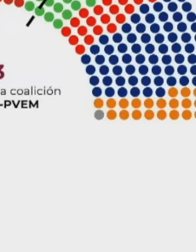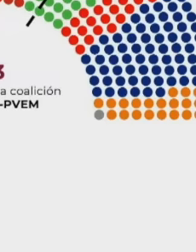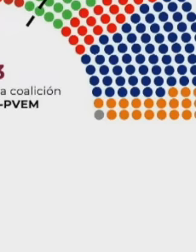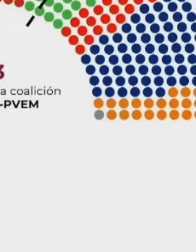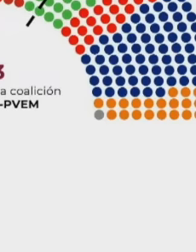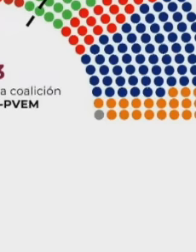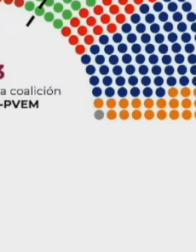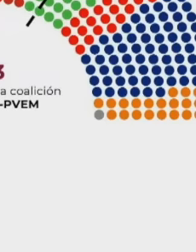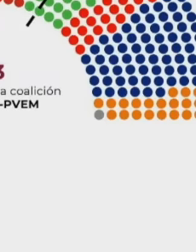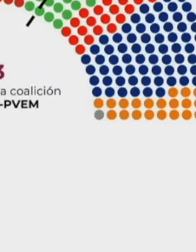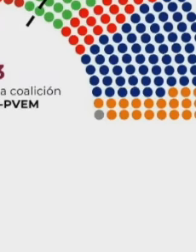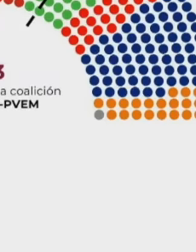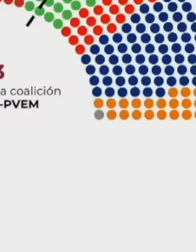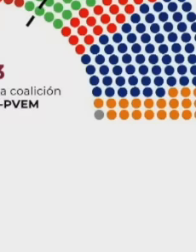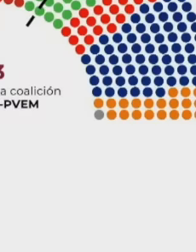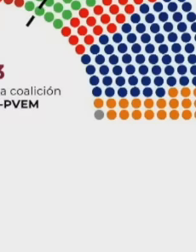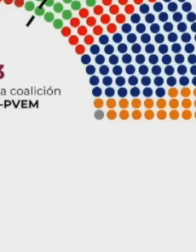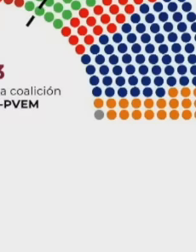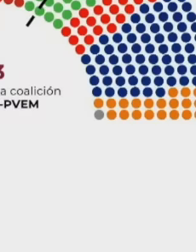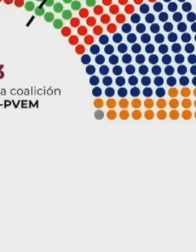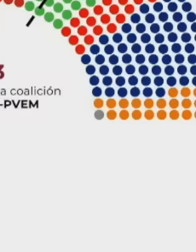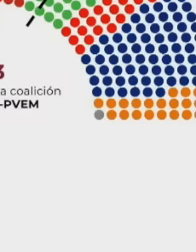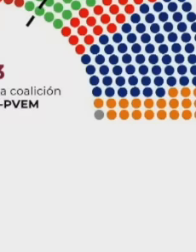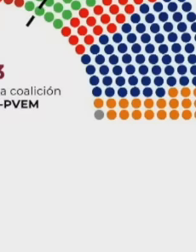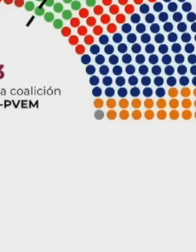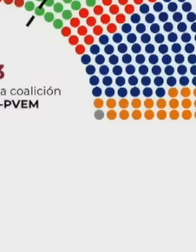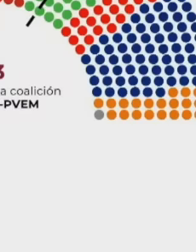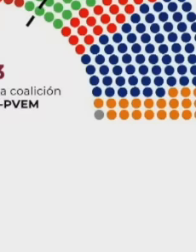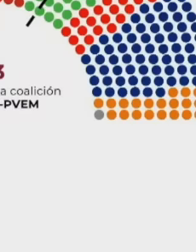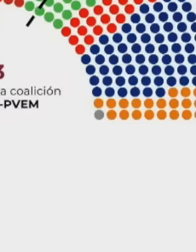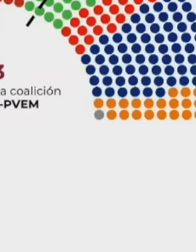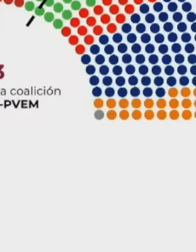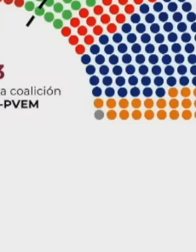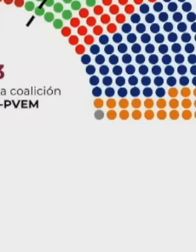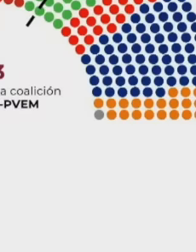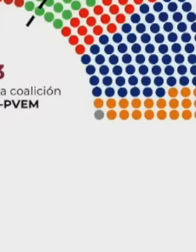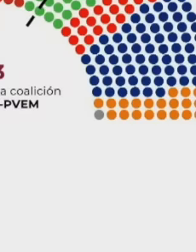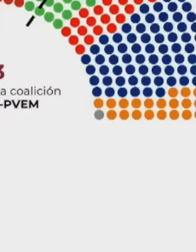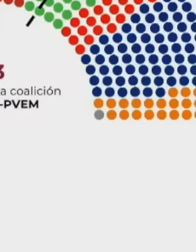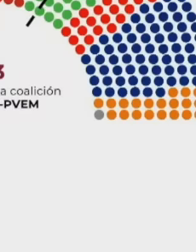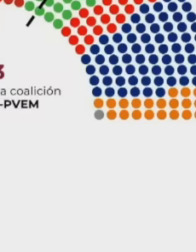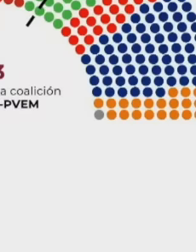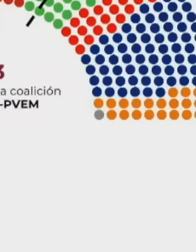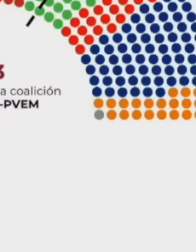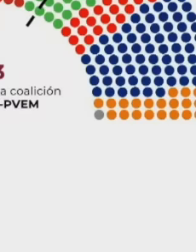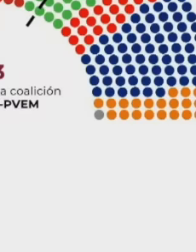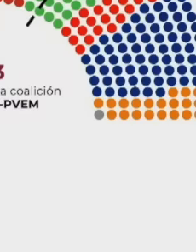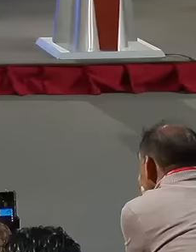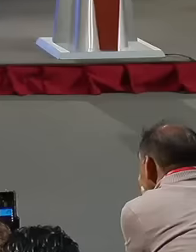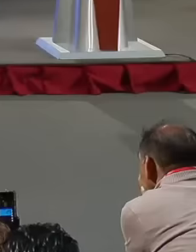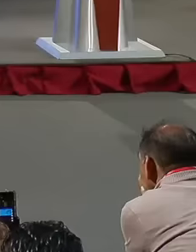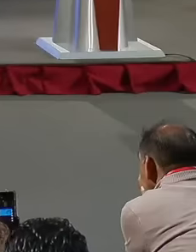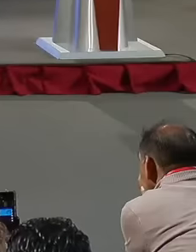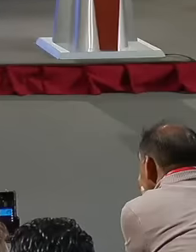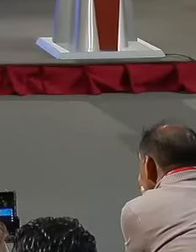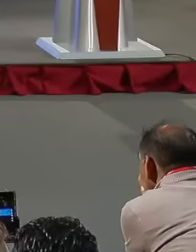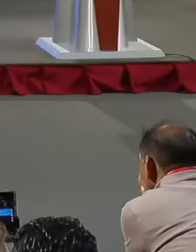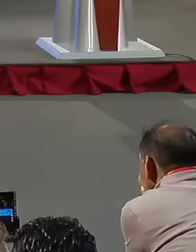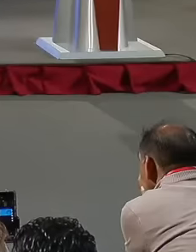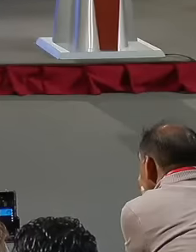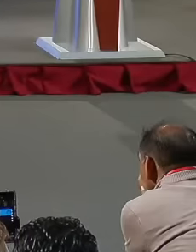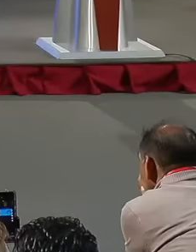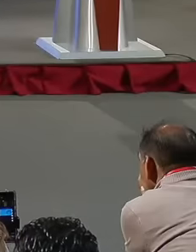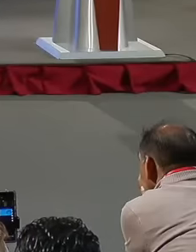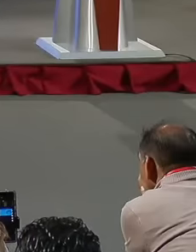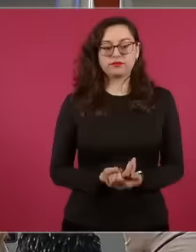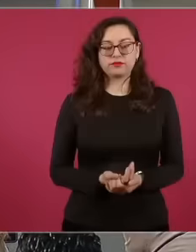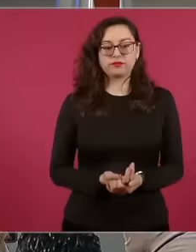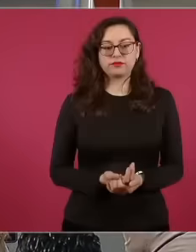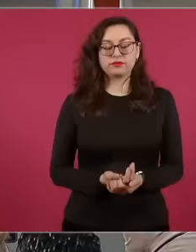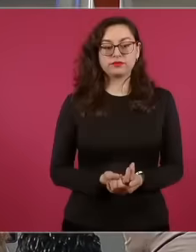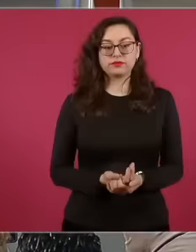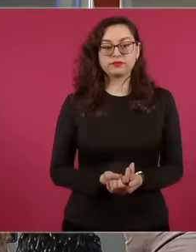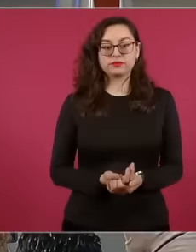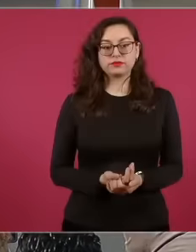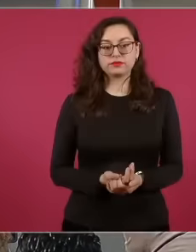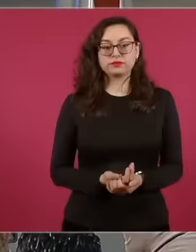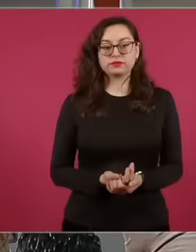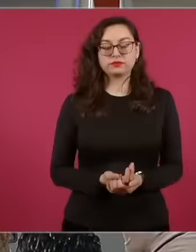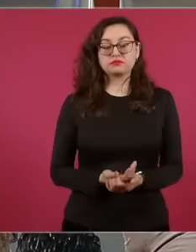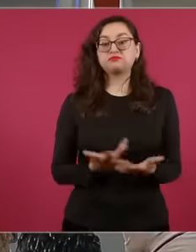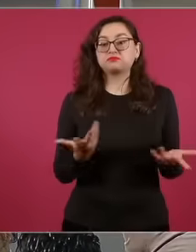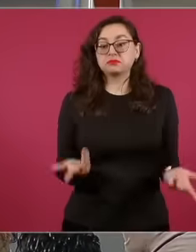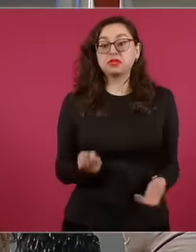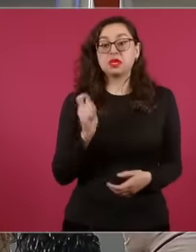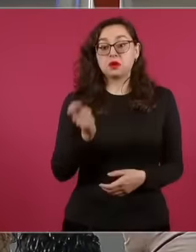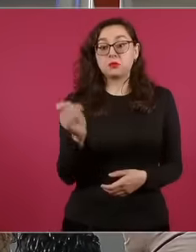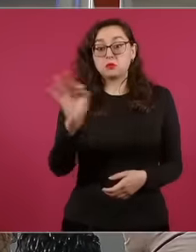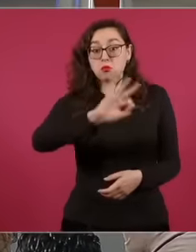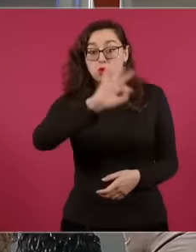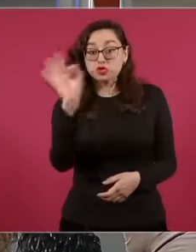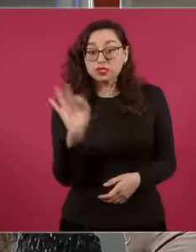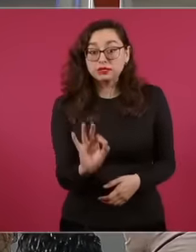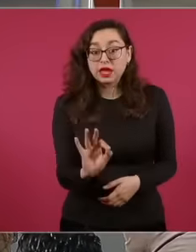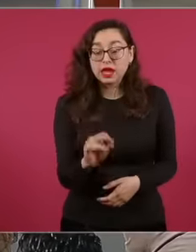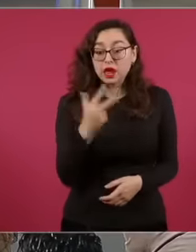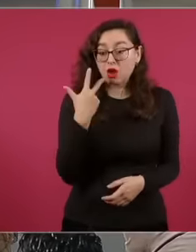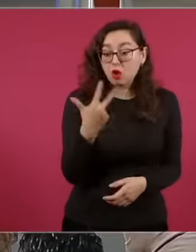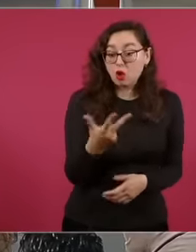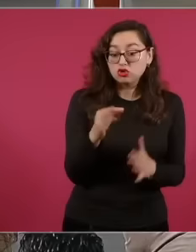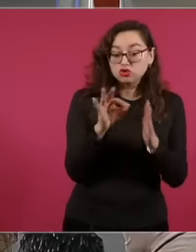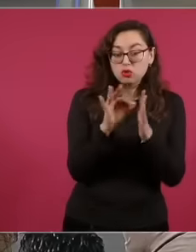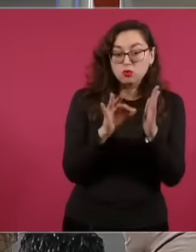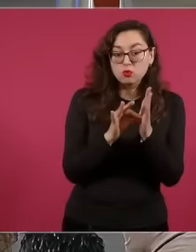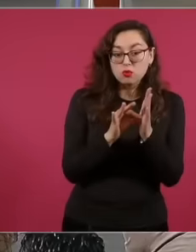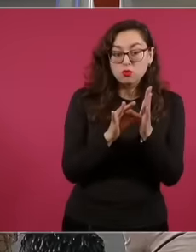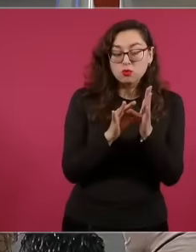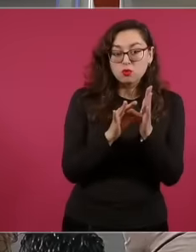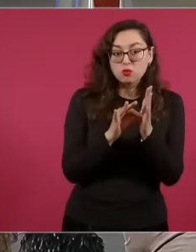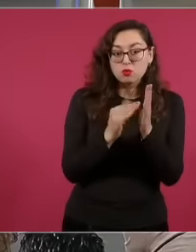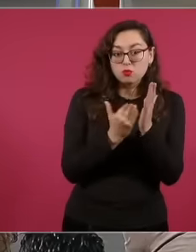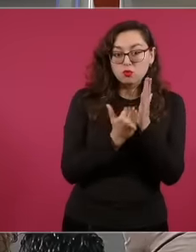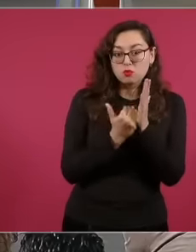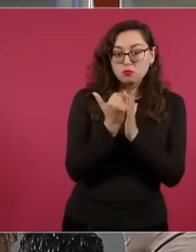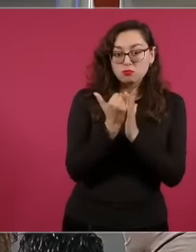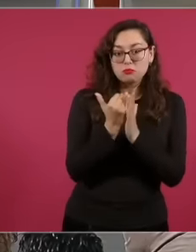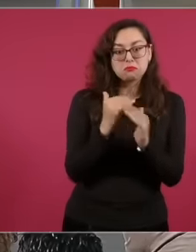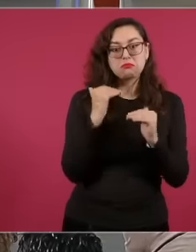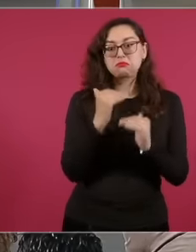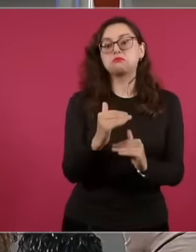43.5 43 + 11 gives you 51, which means no Eight points are exceeded because it would represent